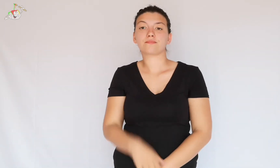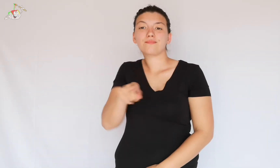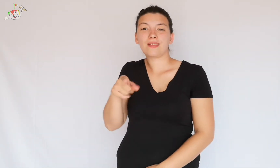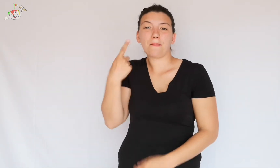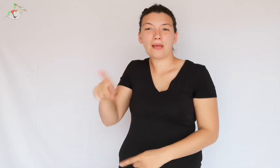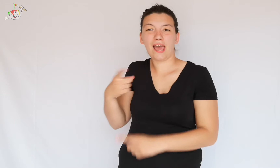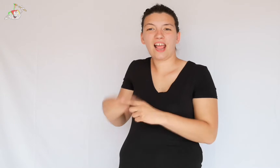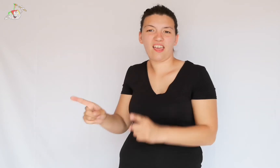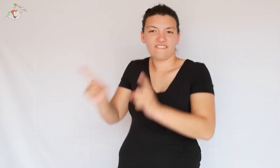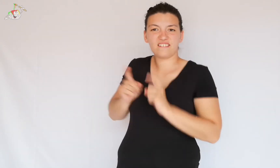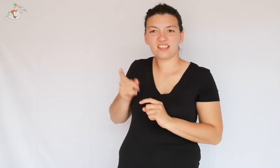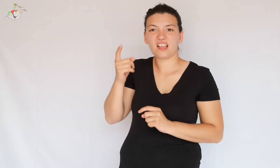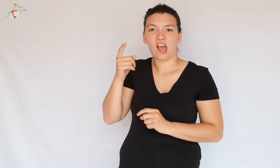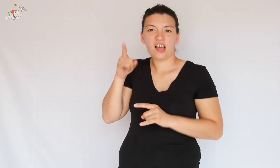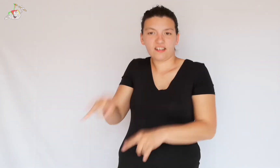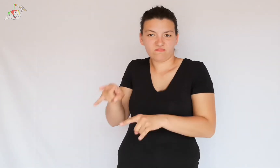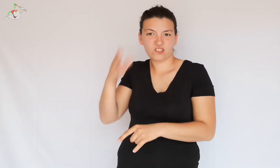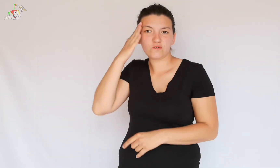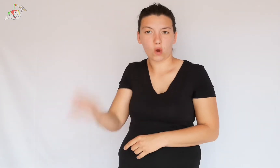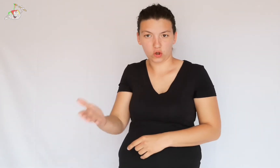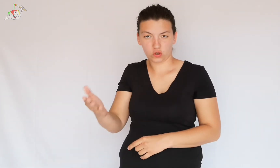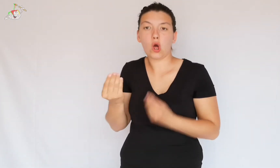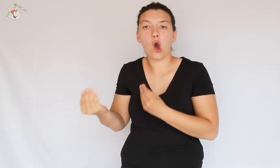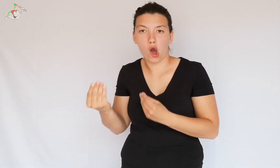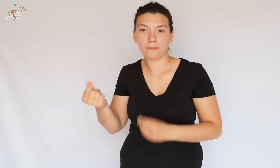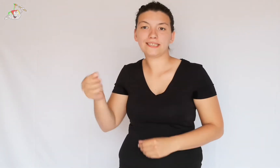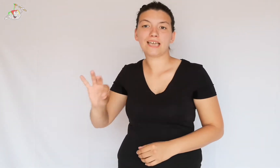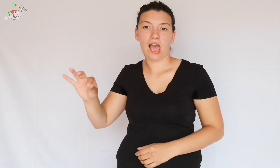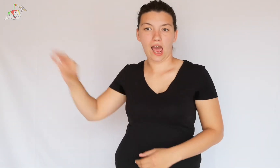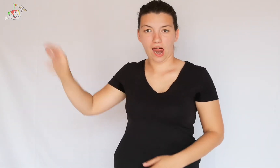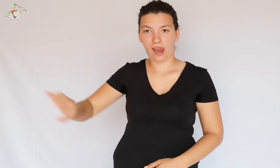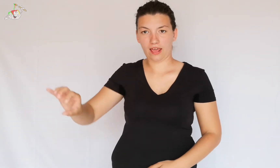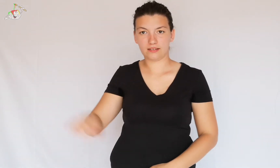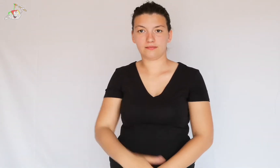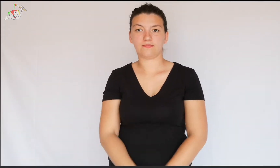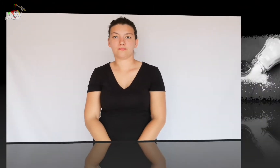To ward off misfortune, just sprinkle salt on top.